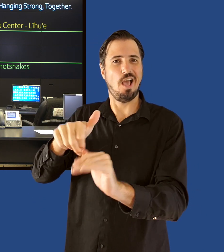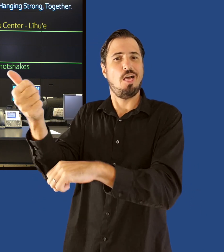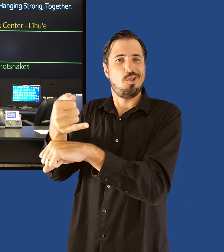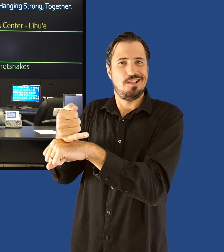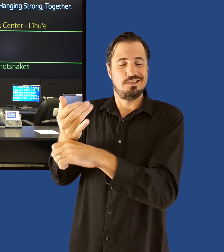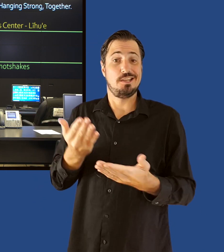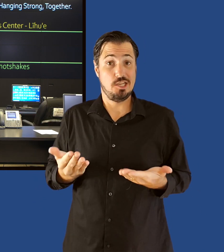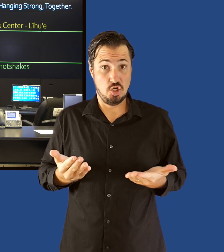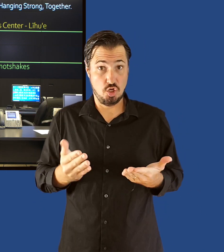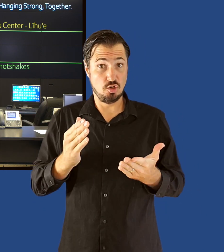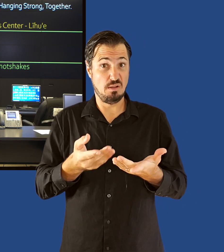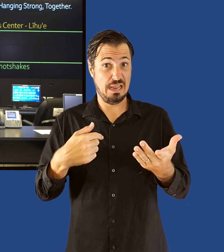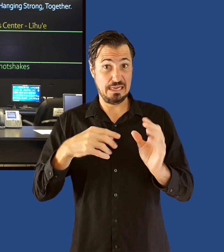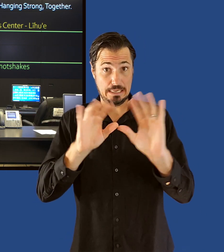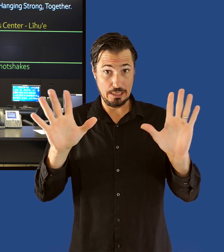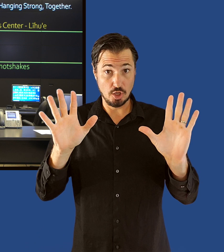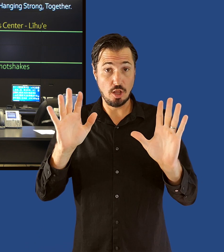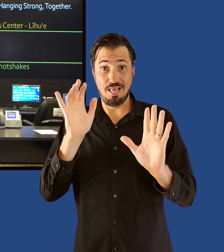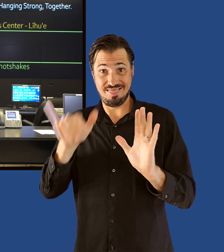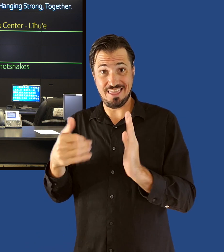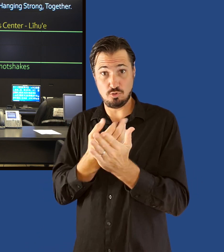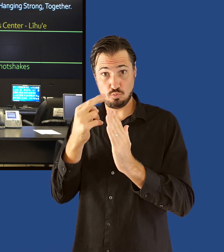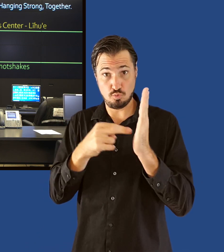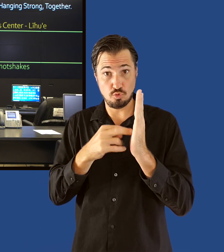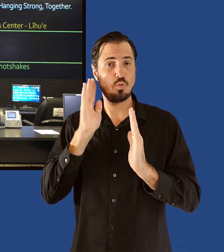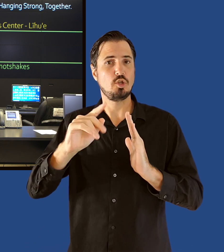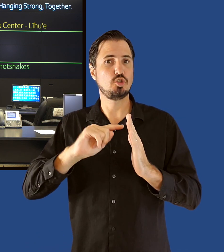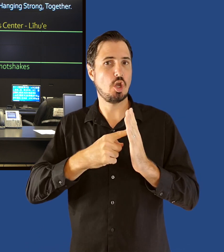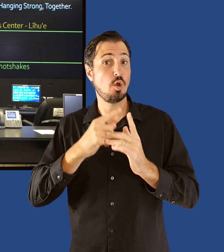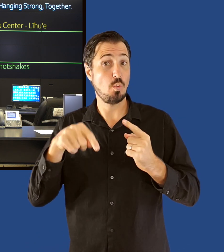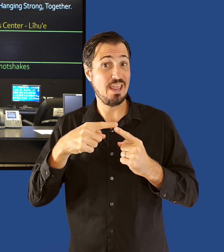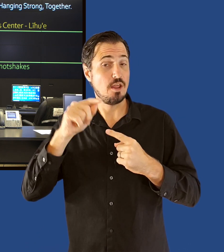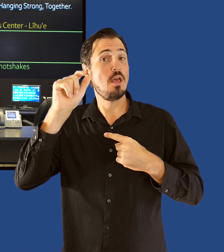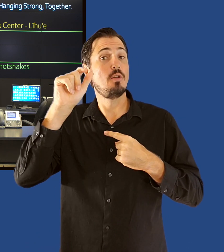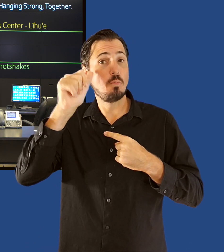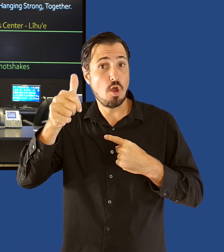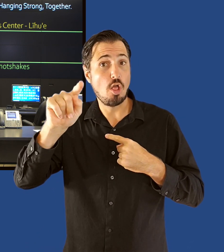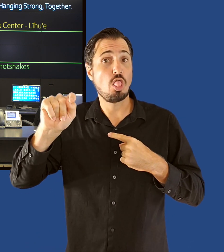Here are some of the additional notable changes in Proclamation 7 that we didn’t discuss yesterday: